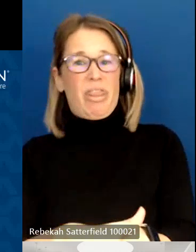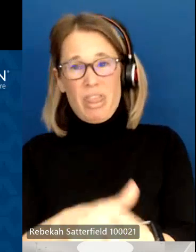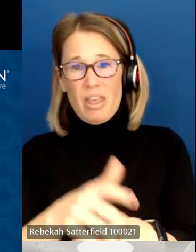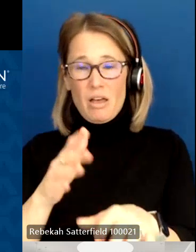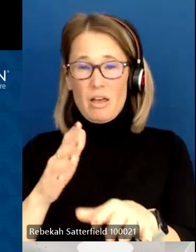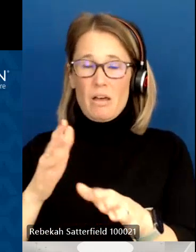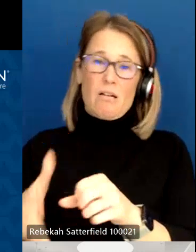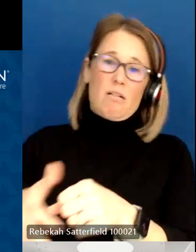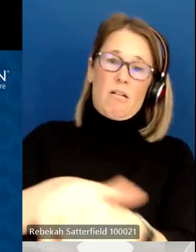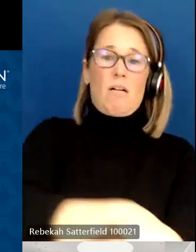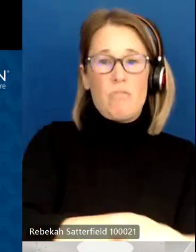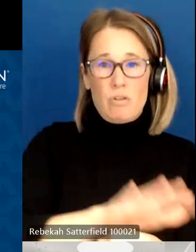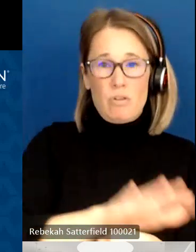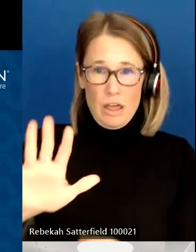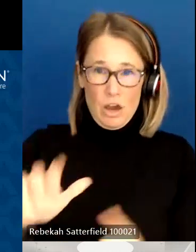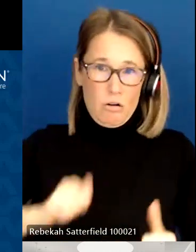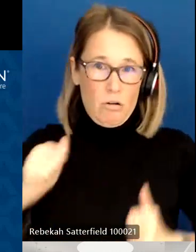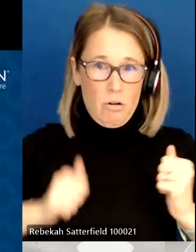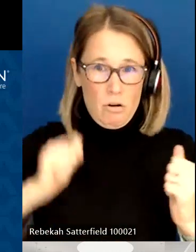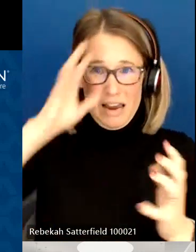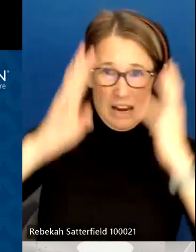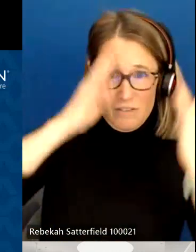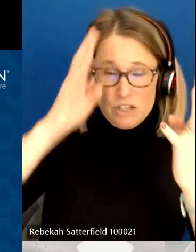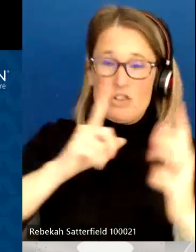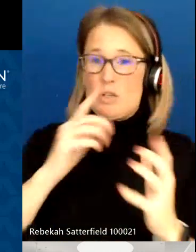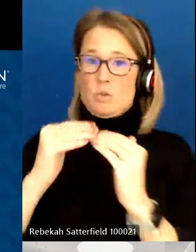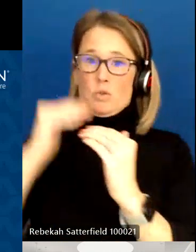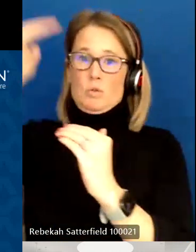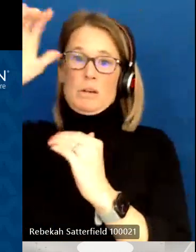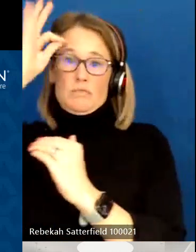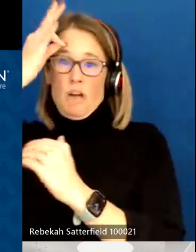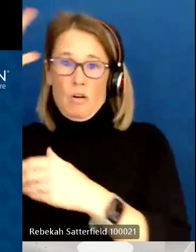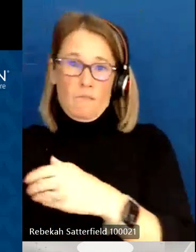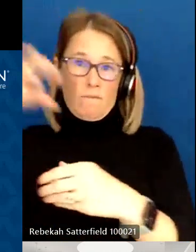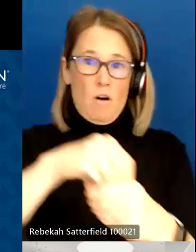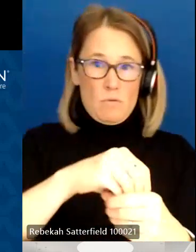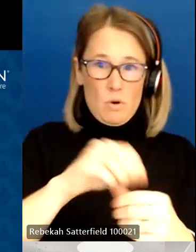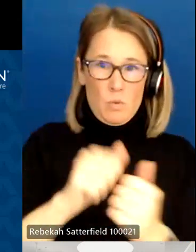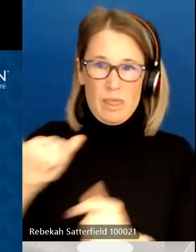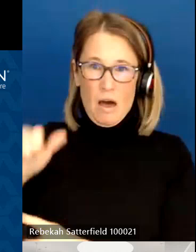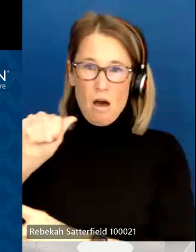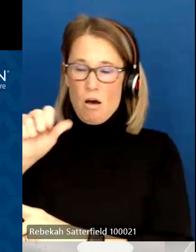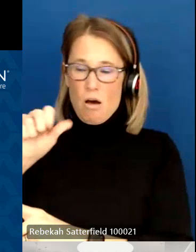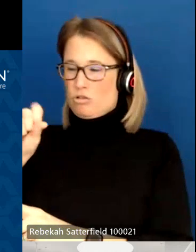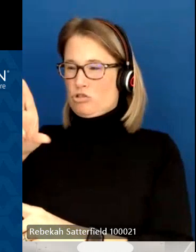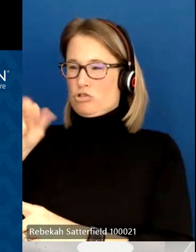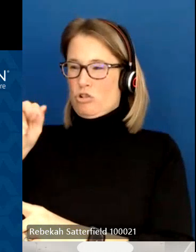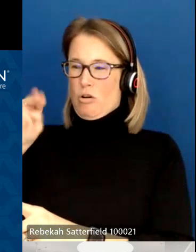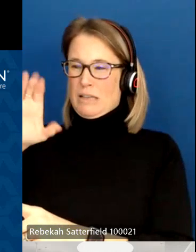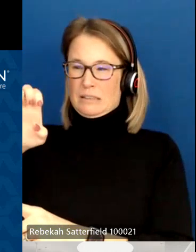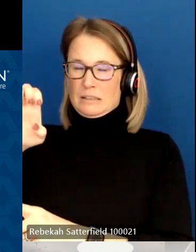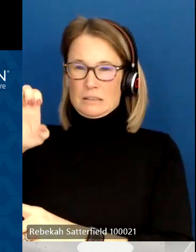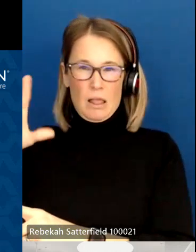heavy-handed to have this type of of assurance lab and so I use that as an example because I